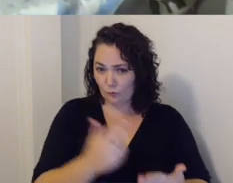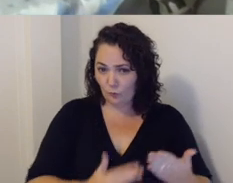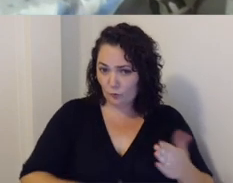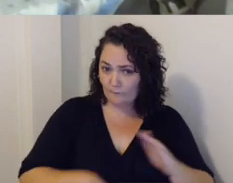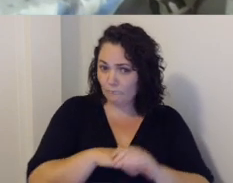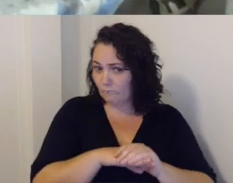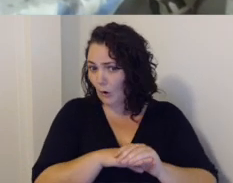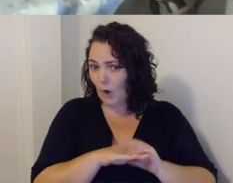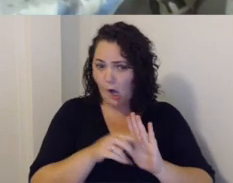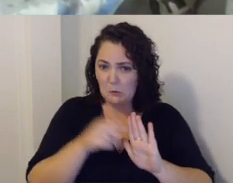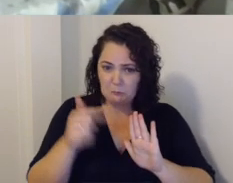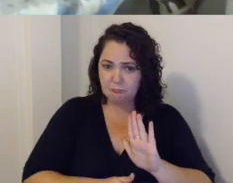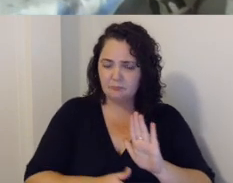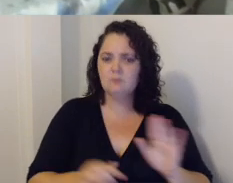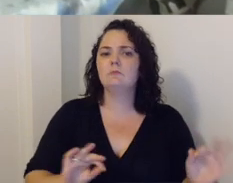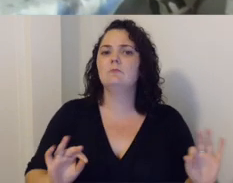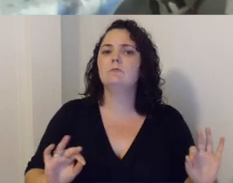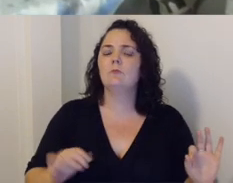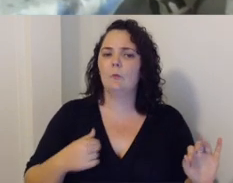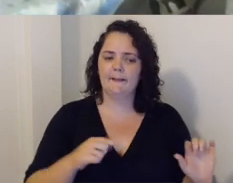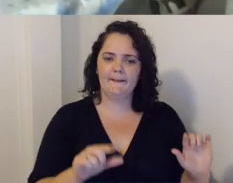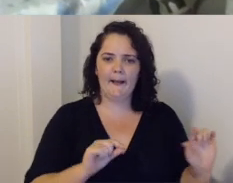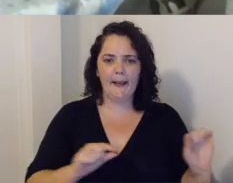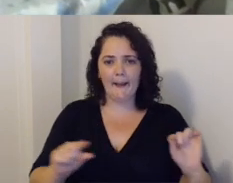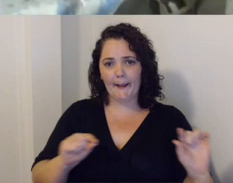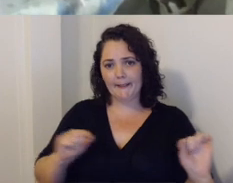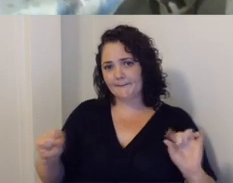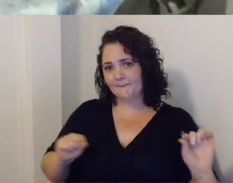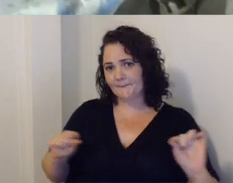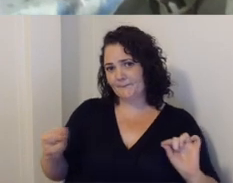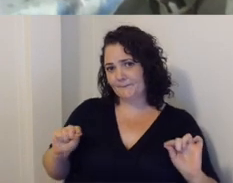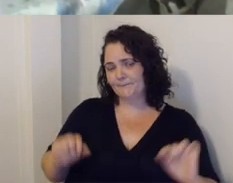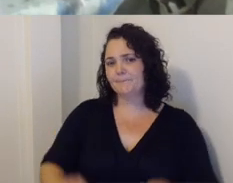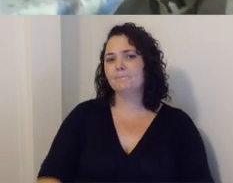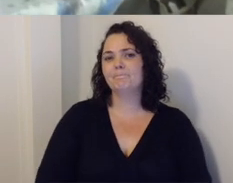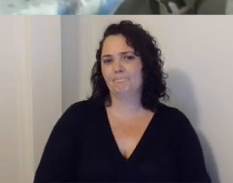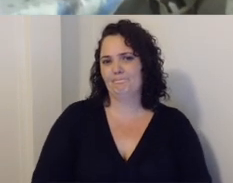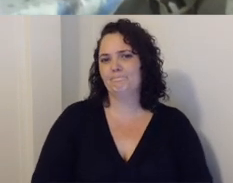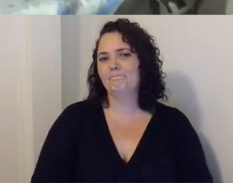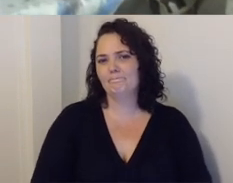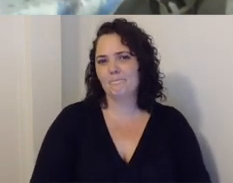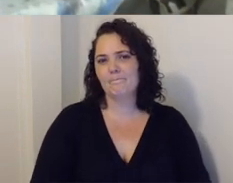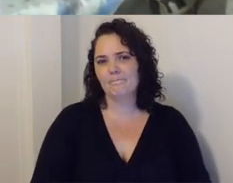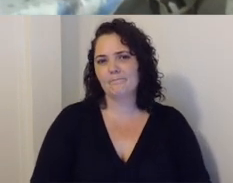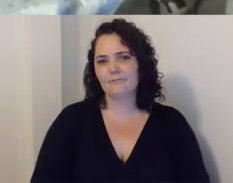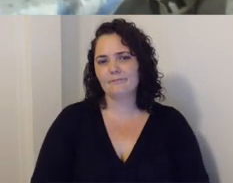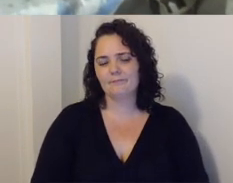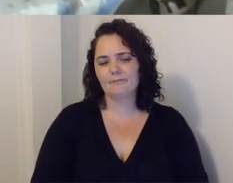being selective, we're making decisions and that's what we're really talking about here is being selective